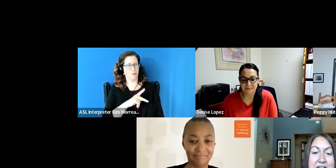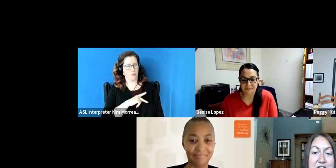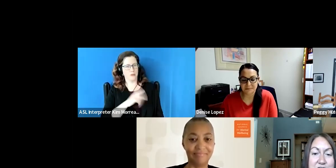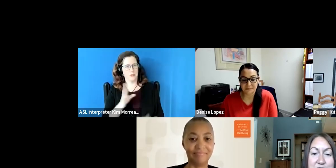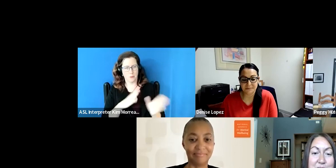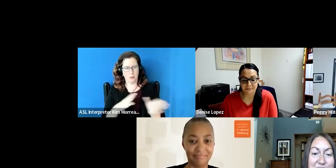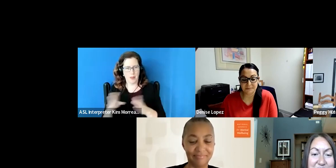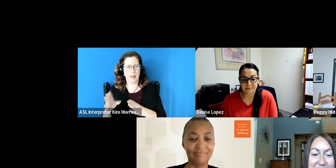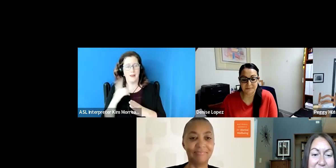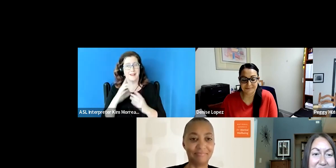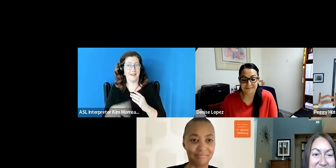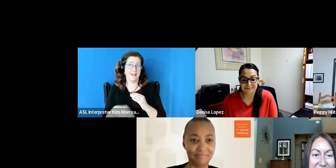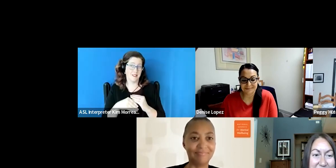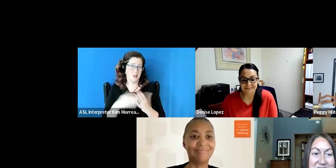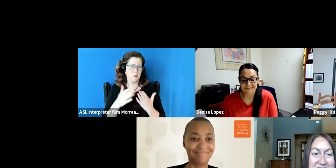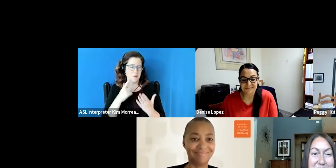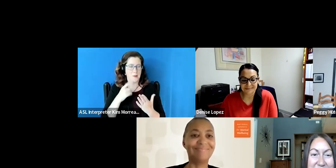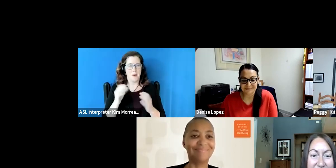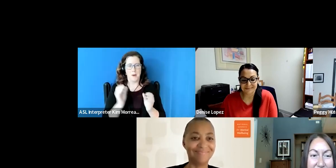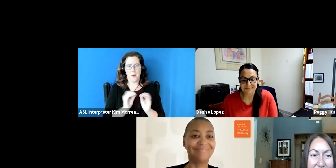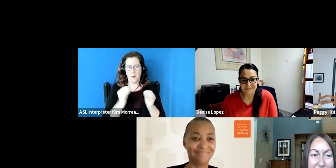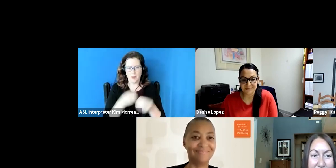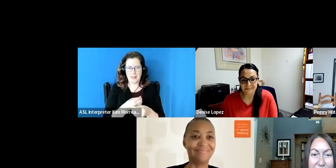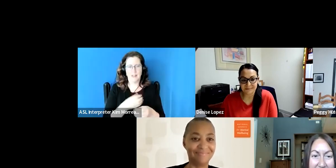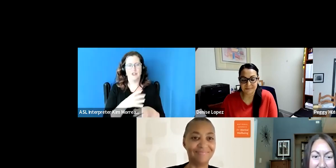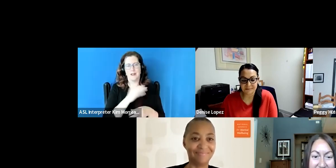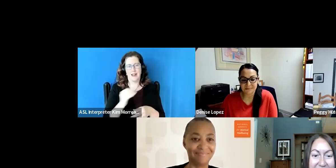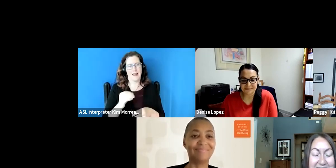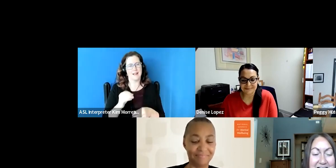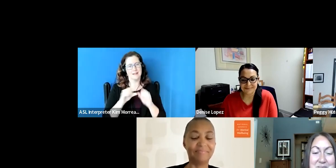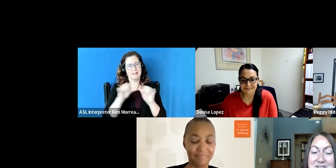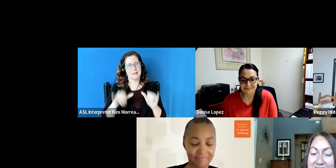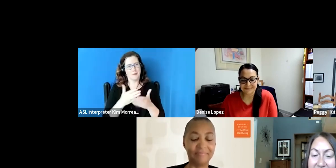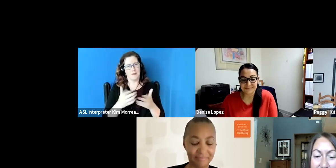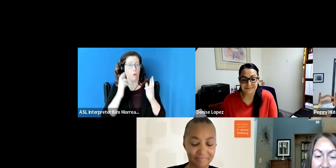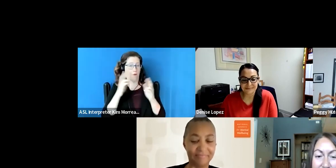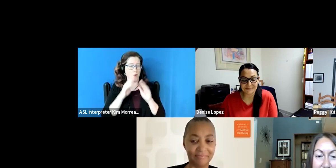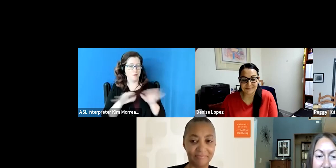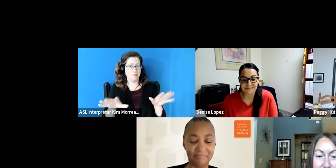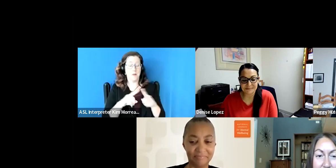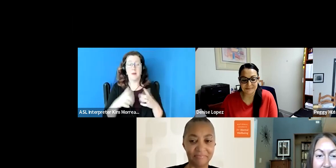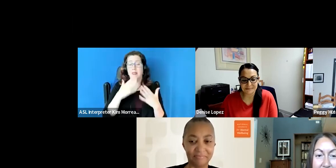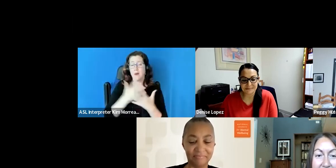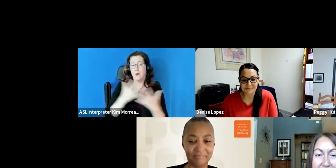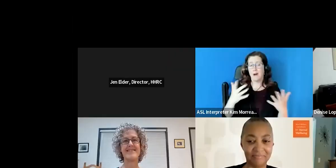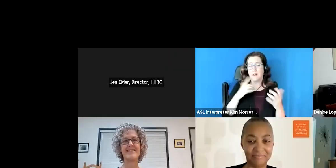in addition to hopefully the organizational and systemic stuff that we hope will happen. Thank you all so much. We're gonna go ahead here